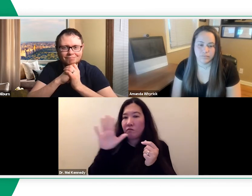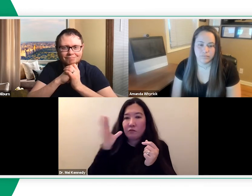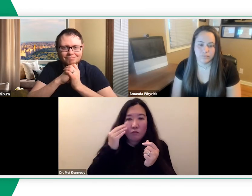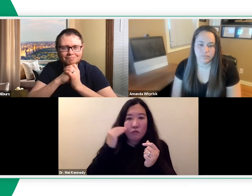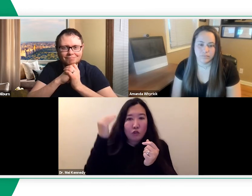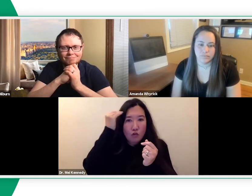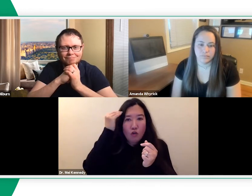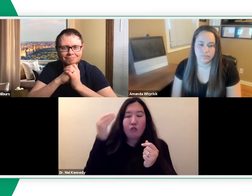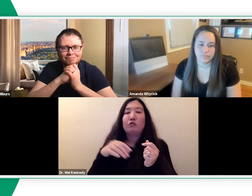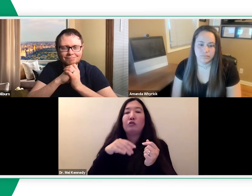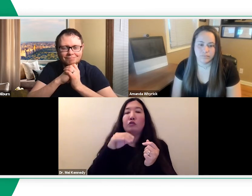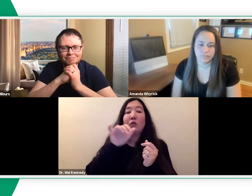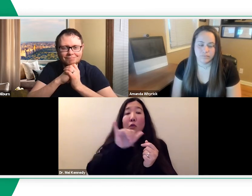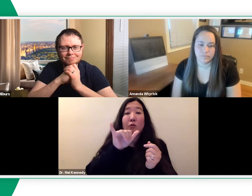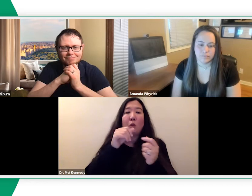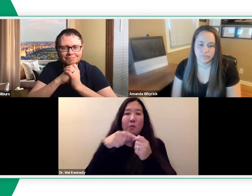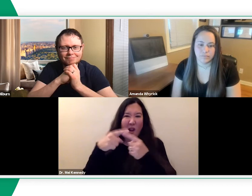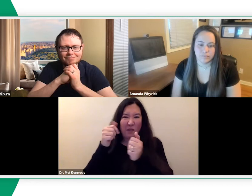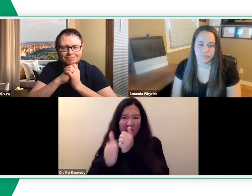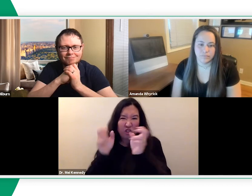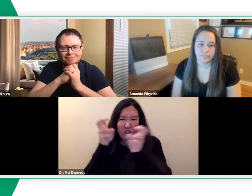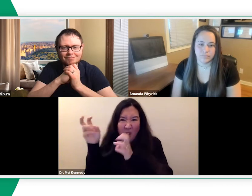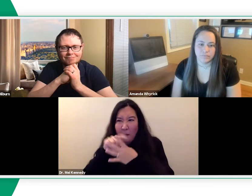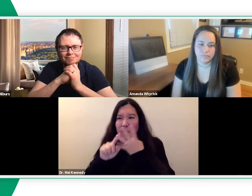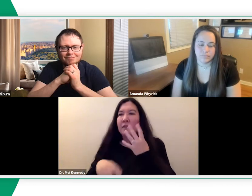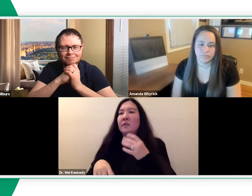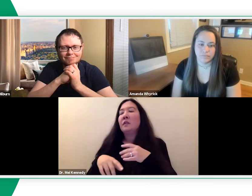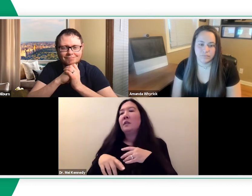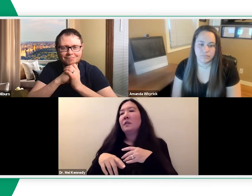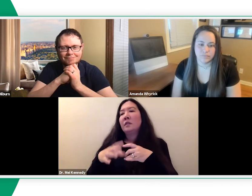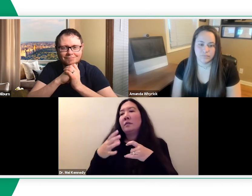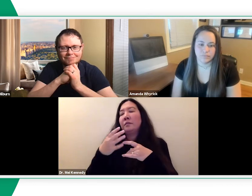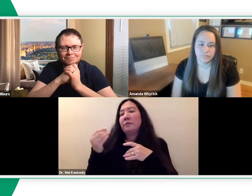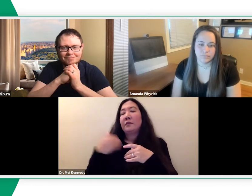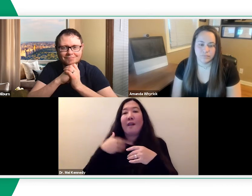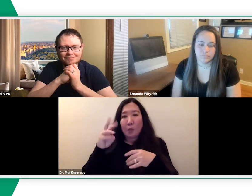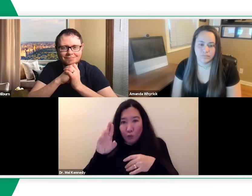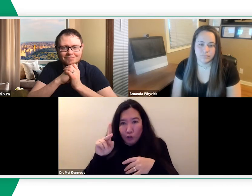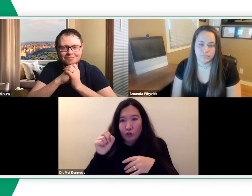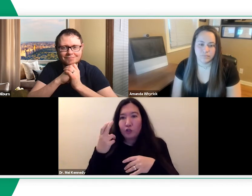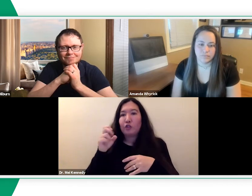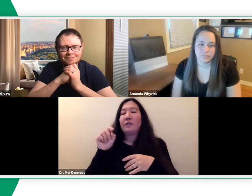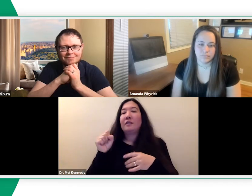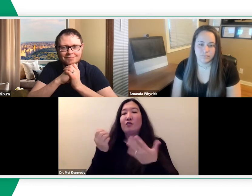or in sign language, it helps them tie in that understanding and that knowledge.